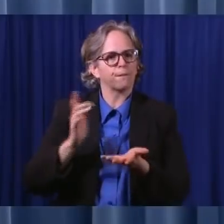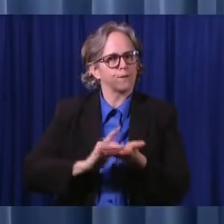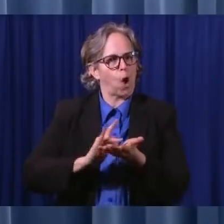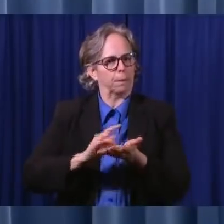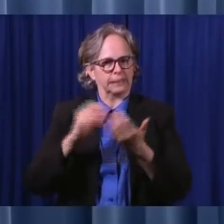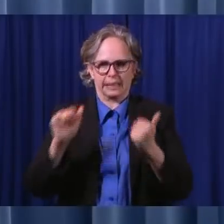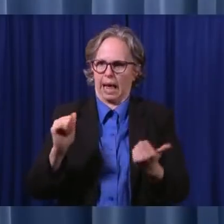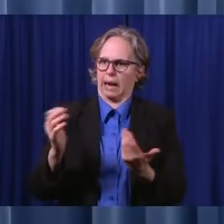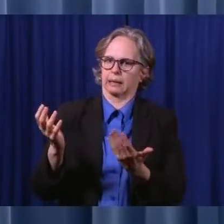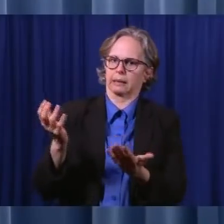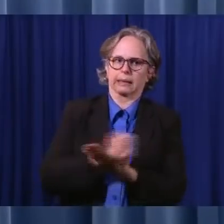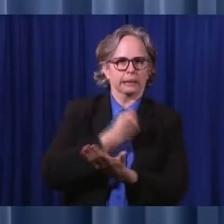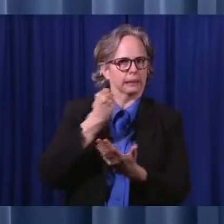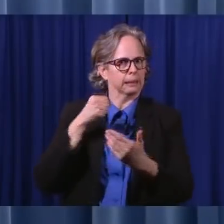FUTURE BEYOND TESTING AND